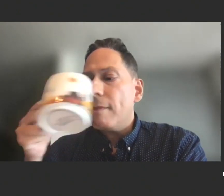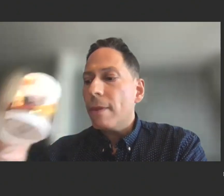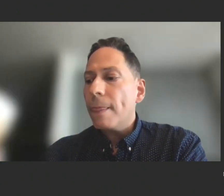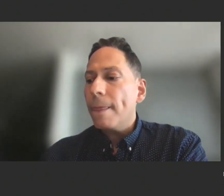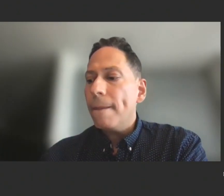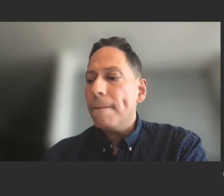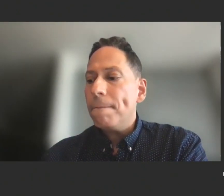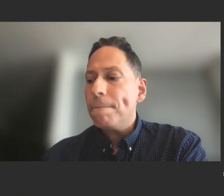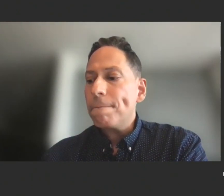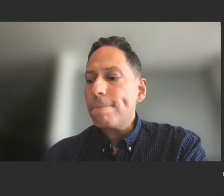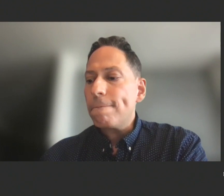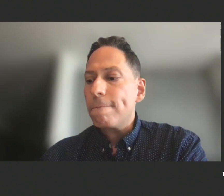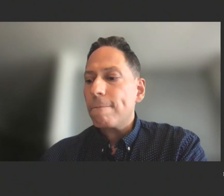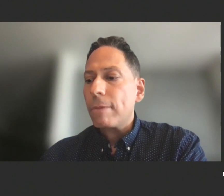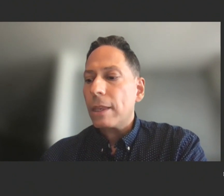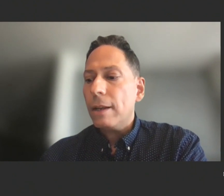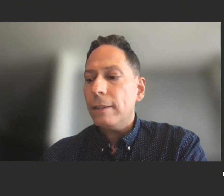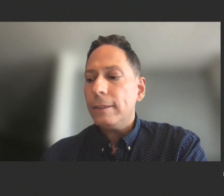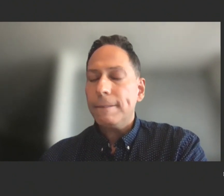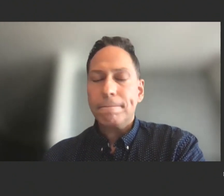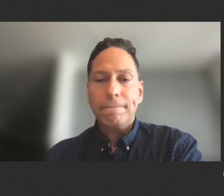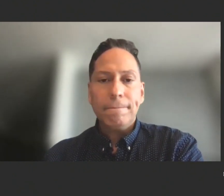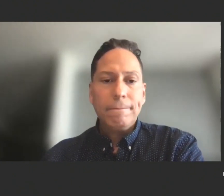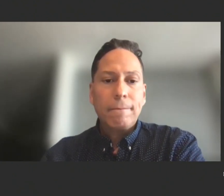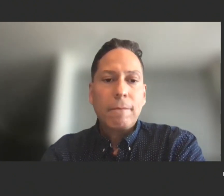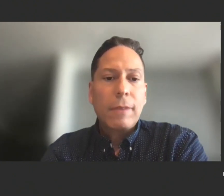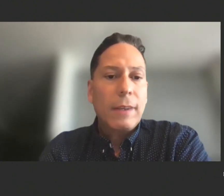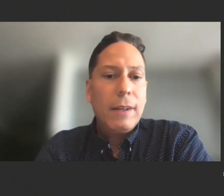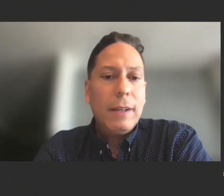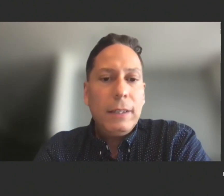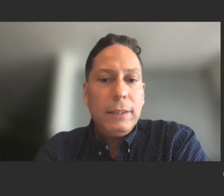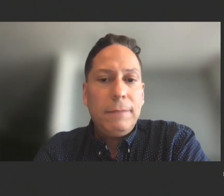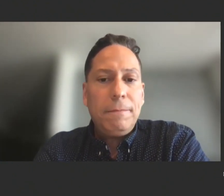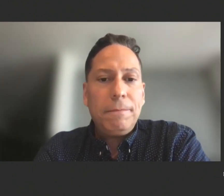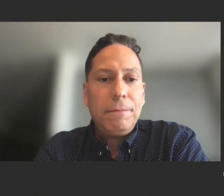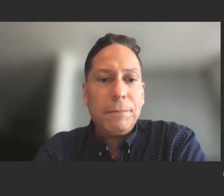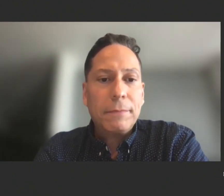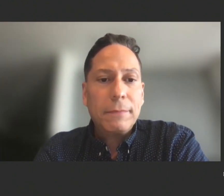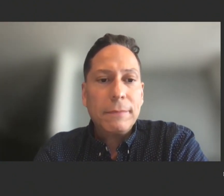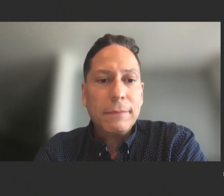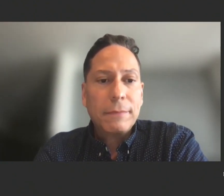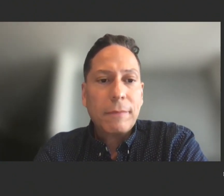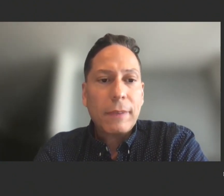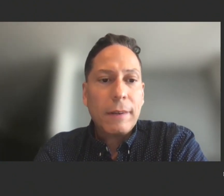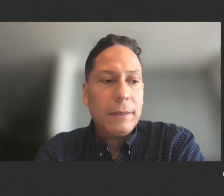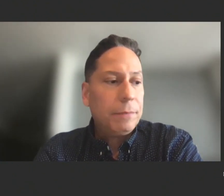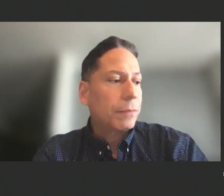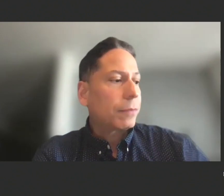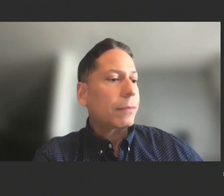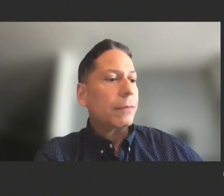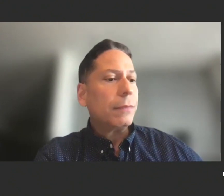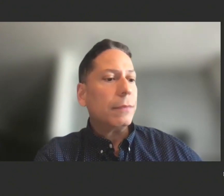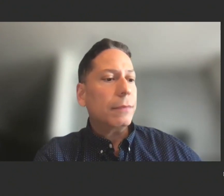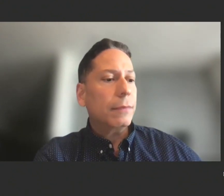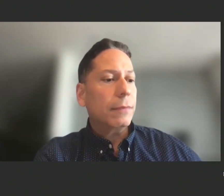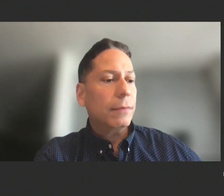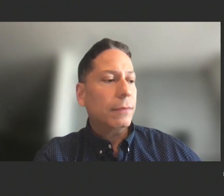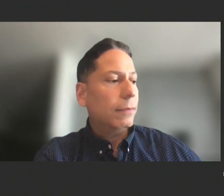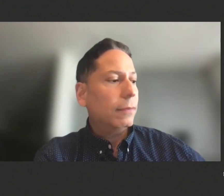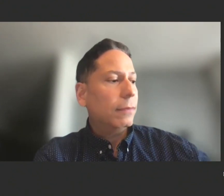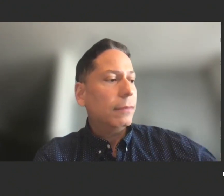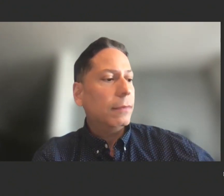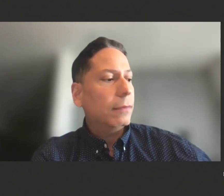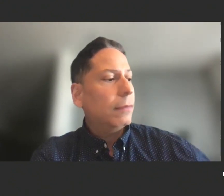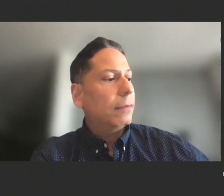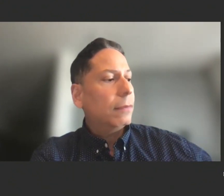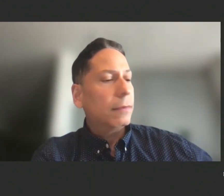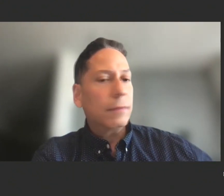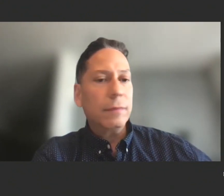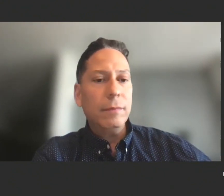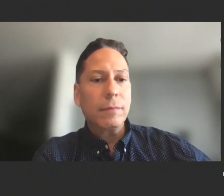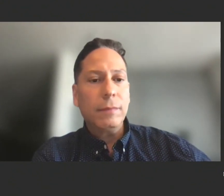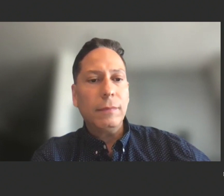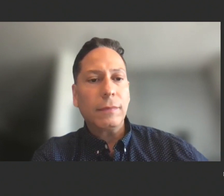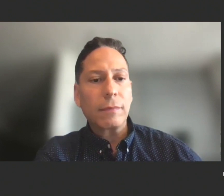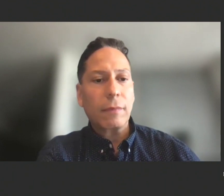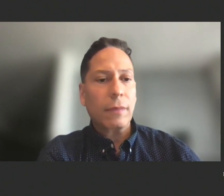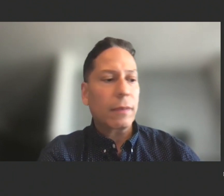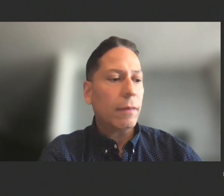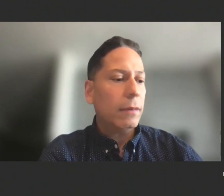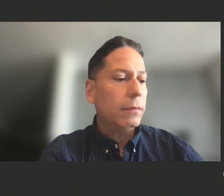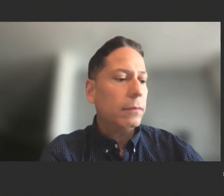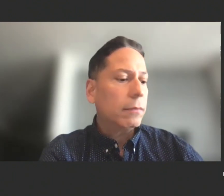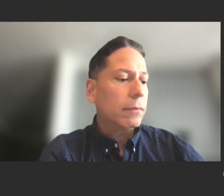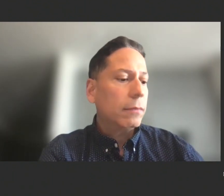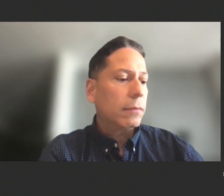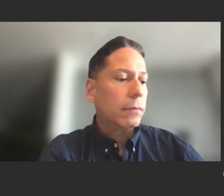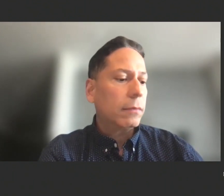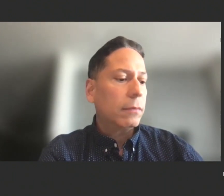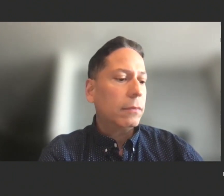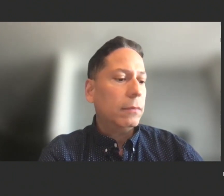Darrell Wheeler: Certainly, it's very good to be back in person. I want to -- two